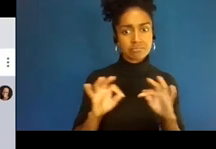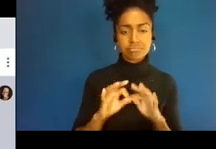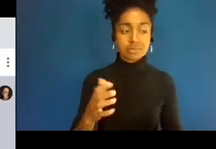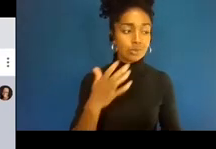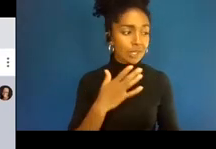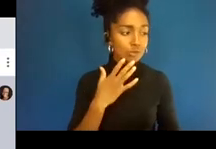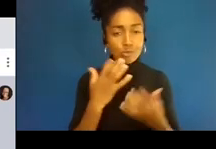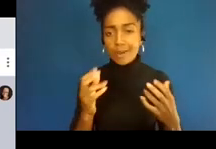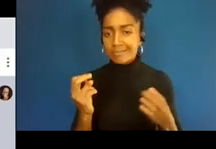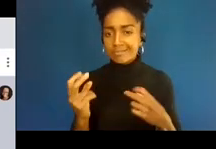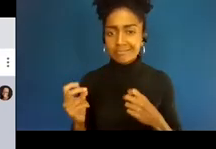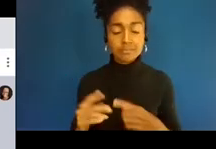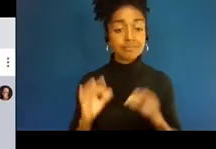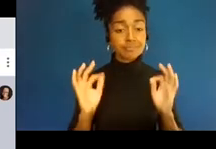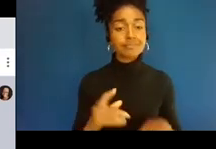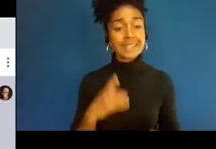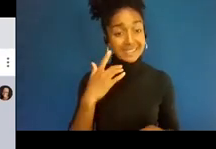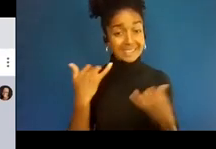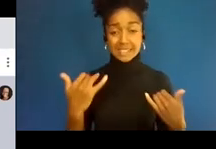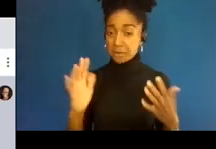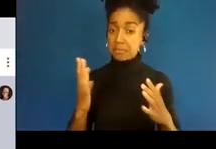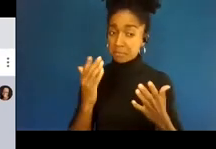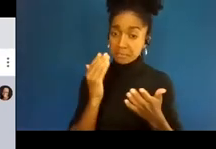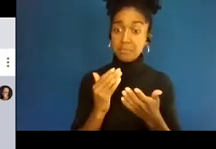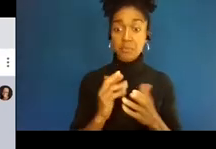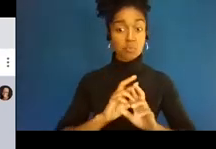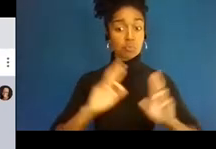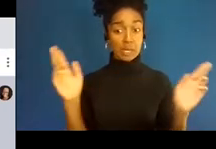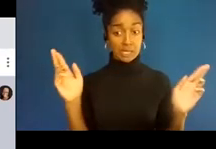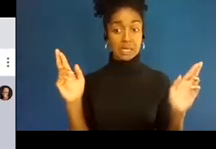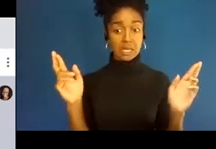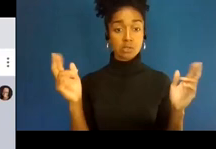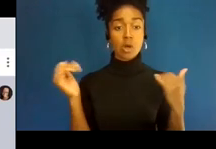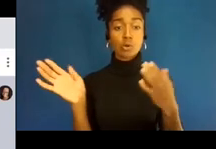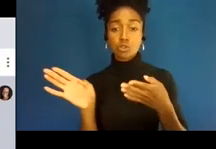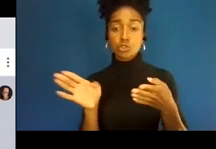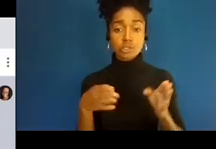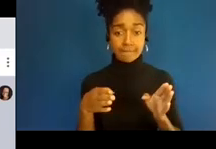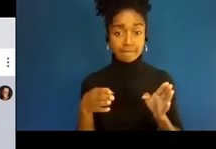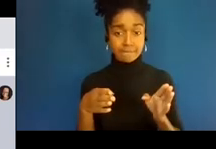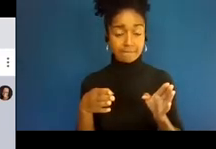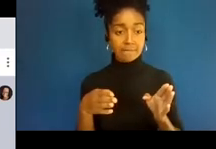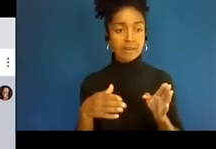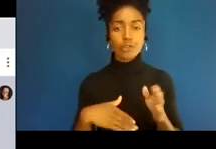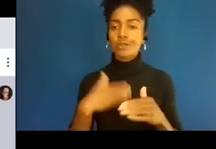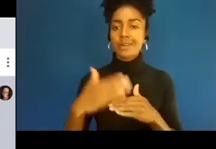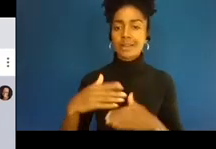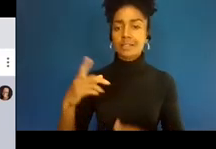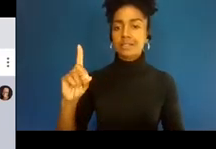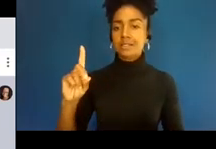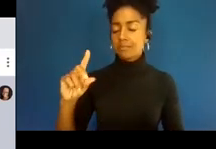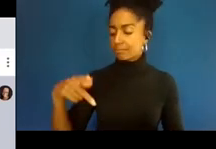So I think we may be ready to shift now to our next Padlet.